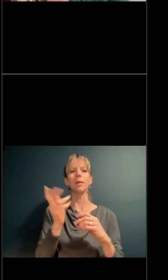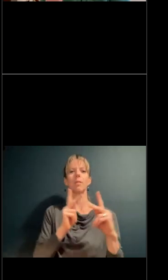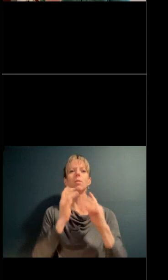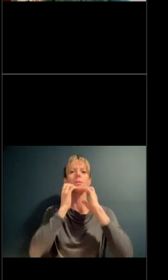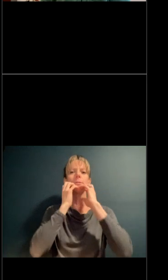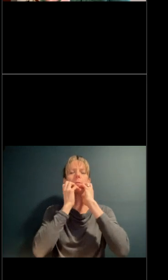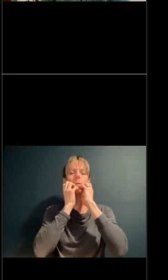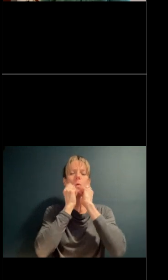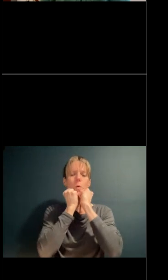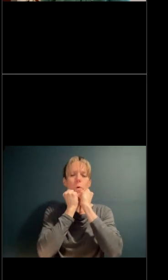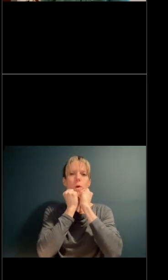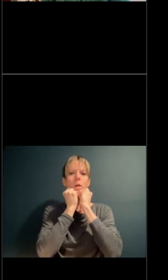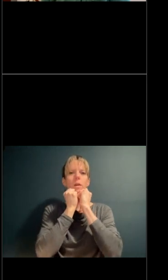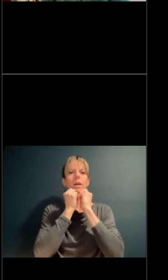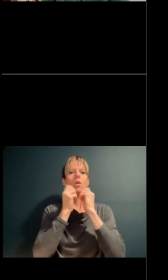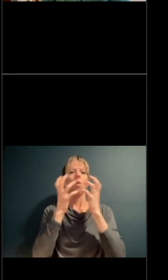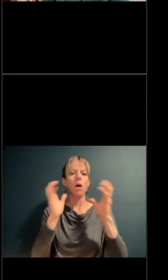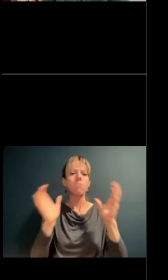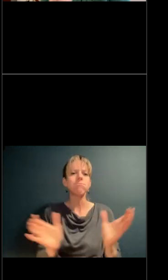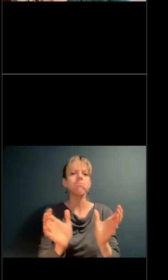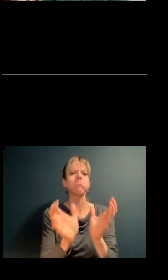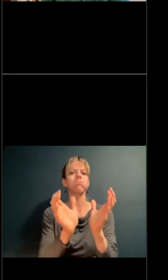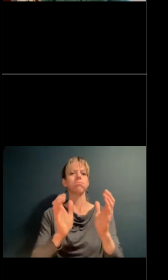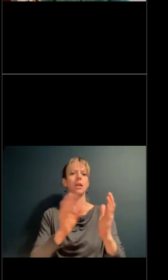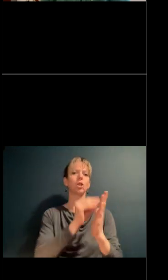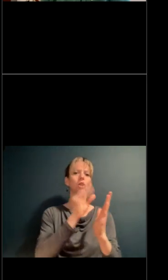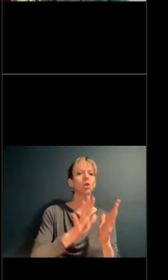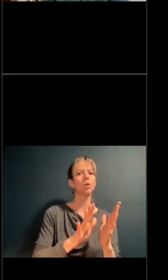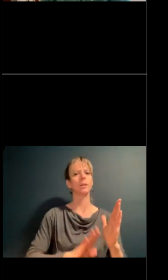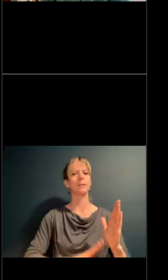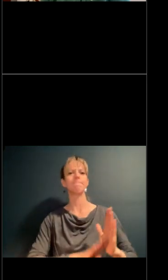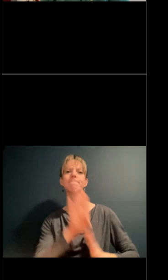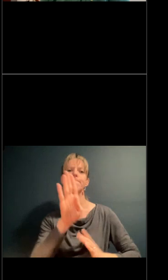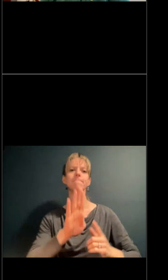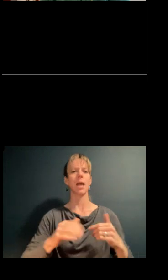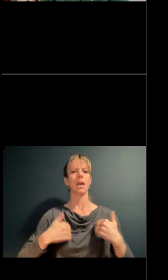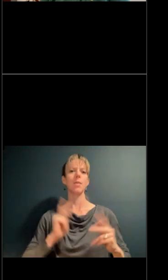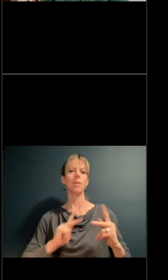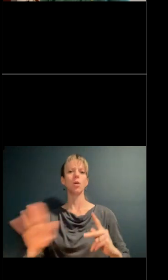about the flourishing of our students and young people with disabilities in your communities.